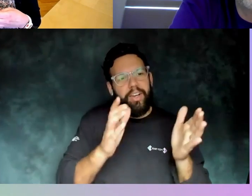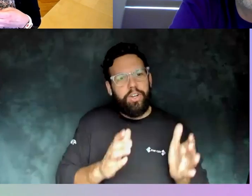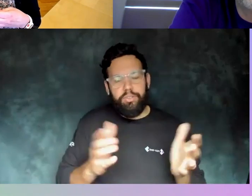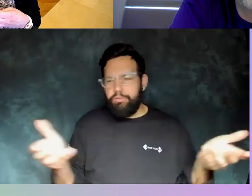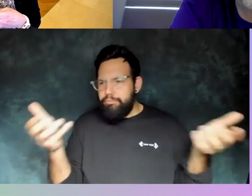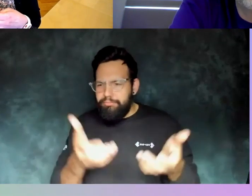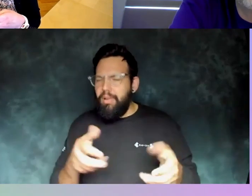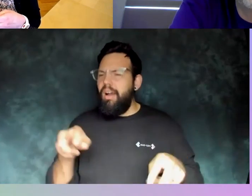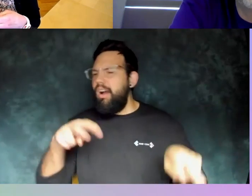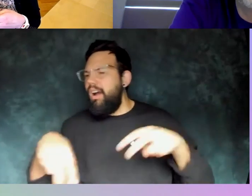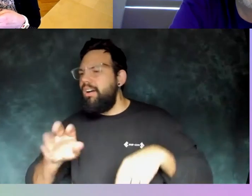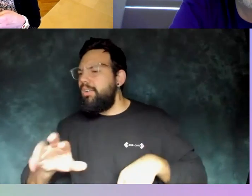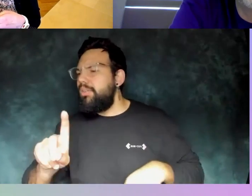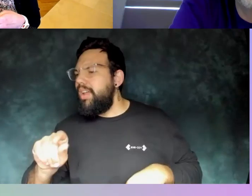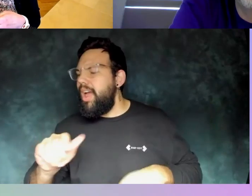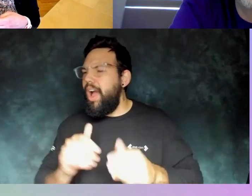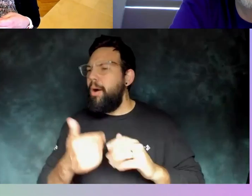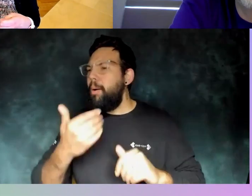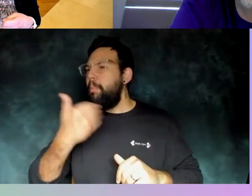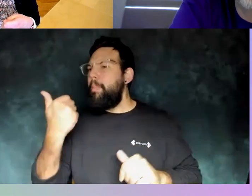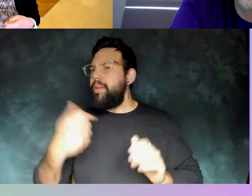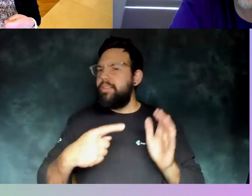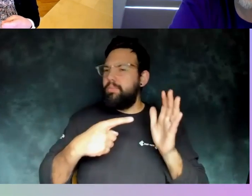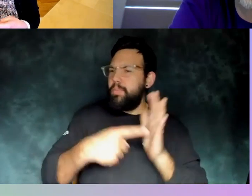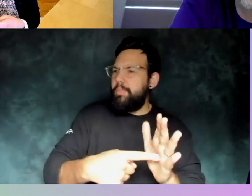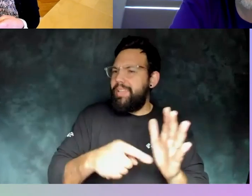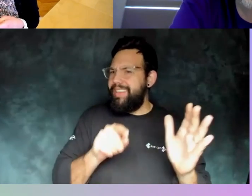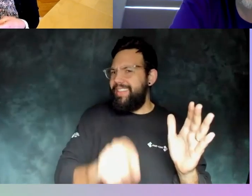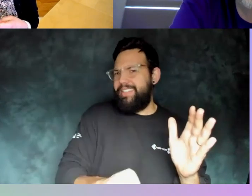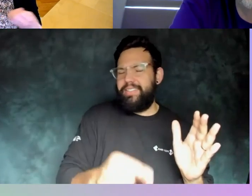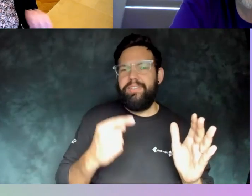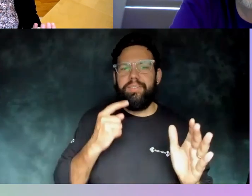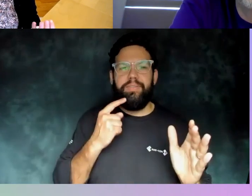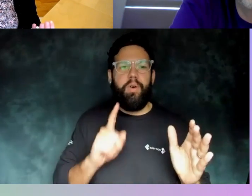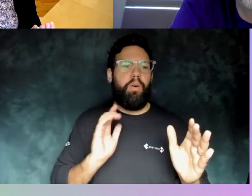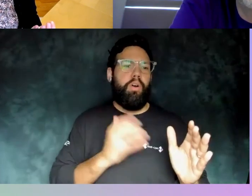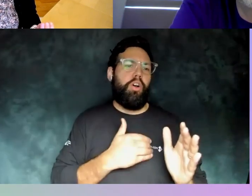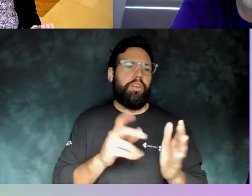design one. As you saw from the demo and all of that. In my point from the slide that I show them being combined